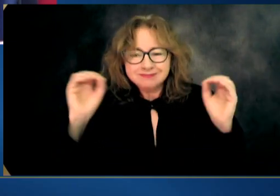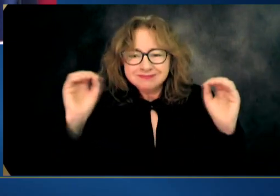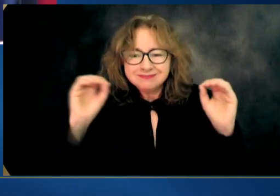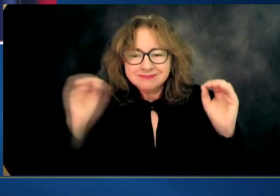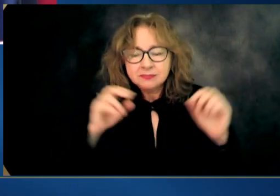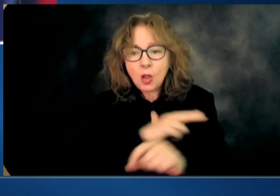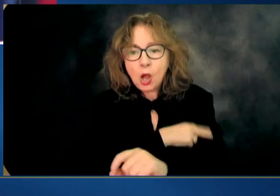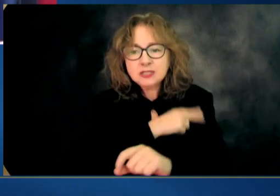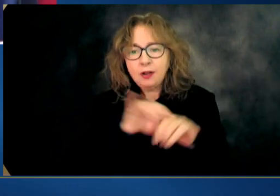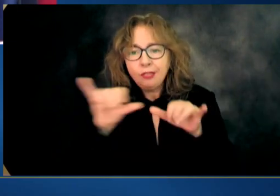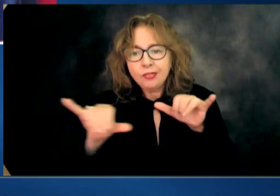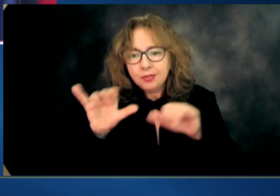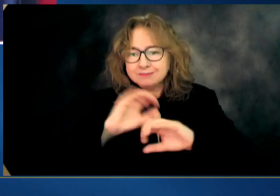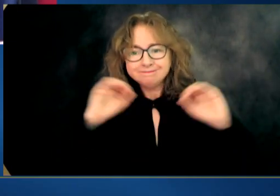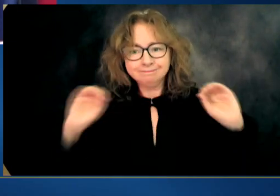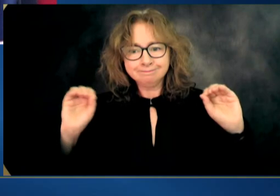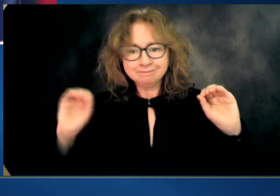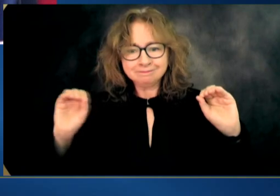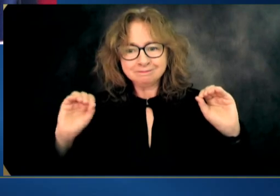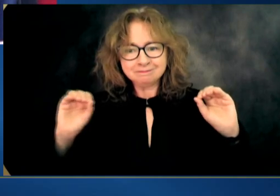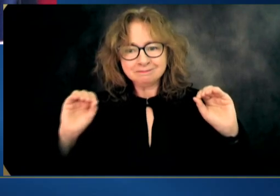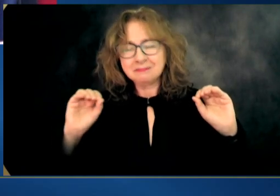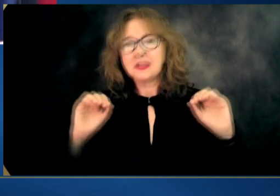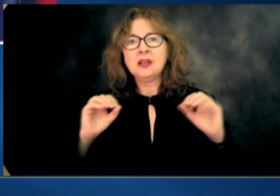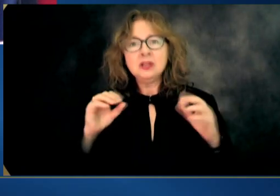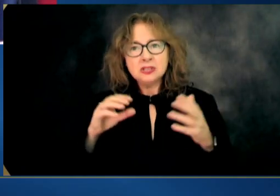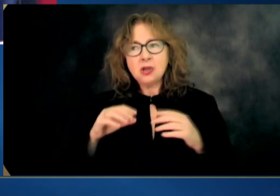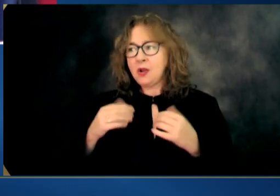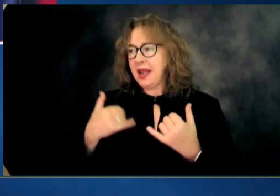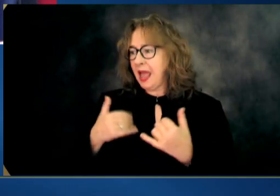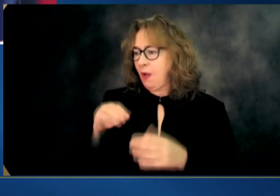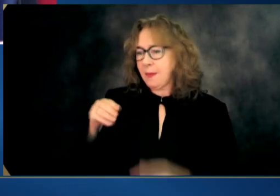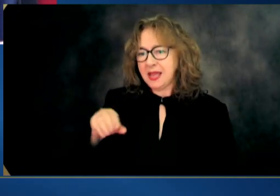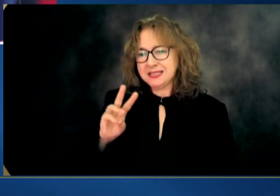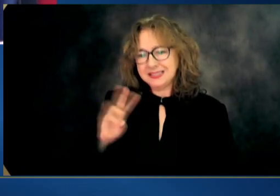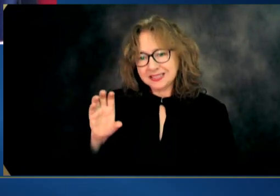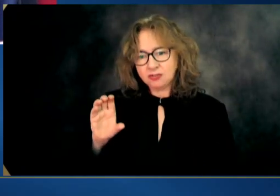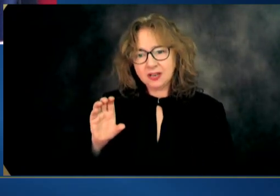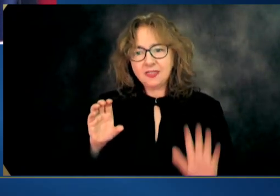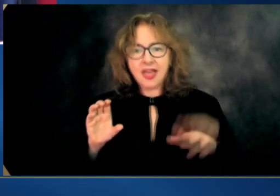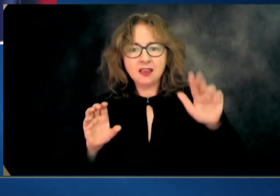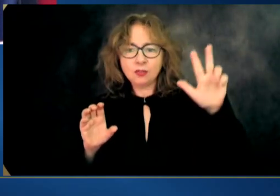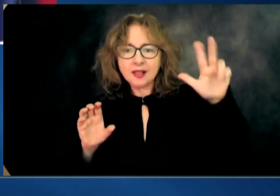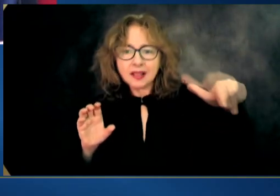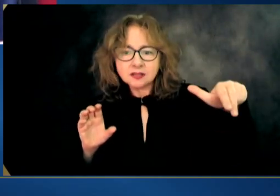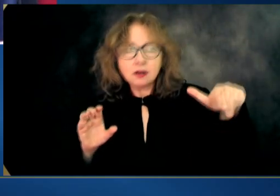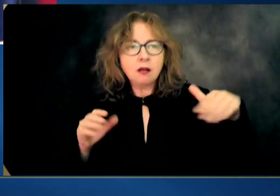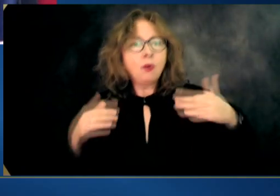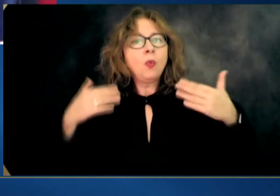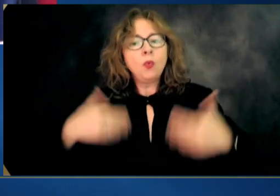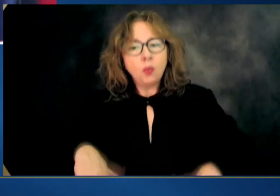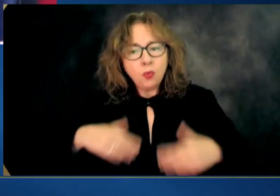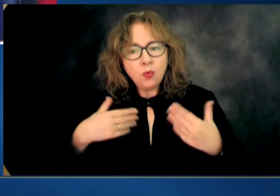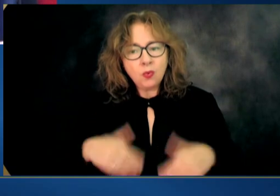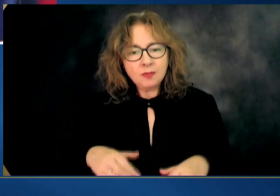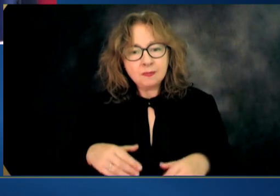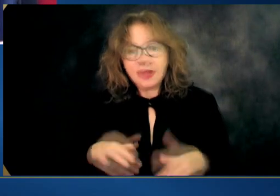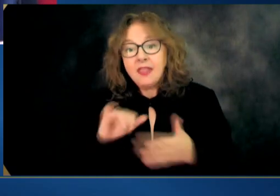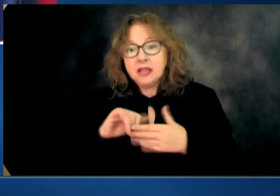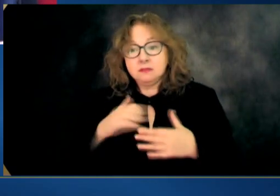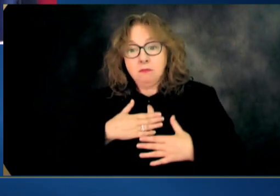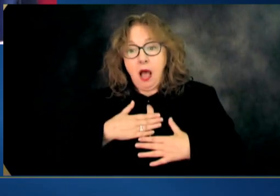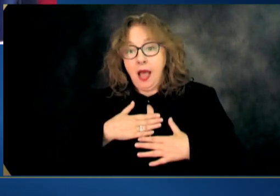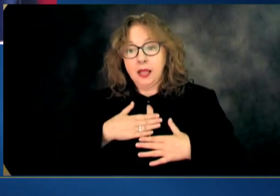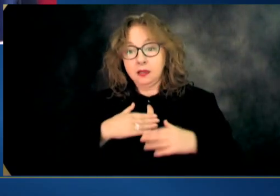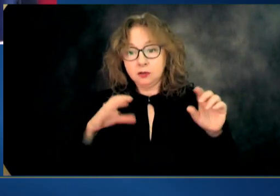so $600 a year for, you know, that, and then that's their part. My part is, you know, maybe $60